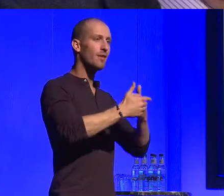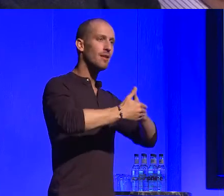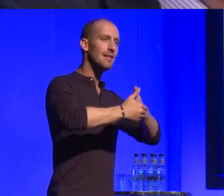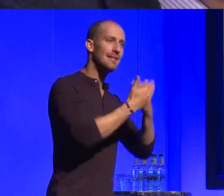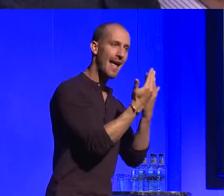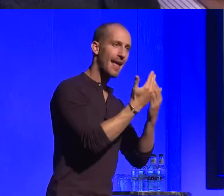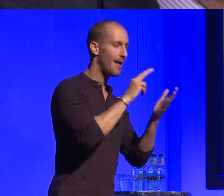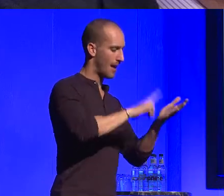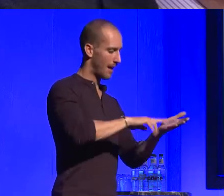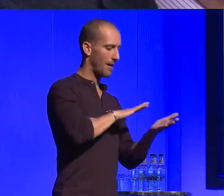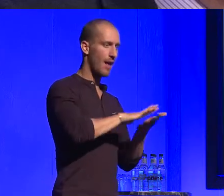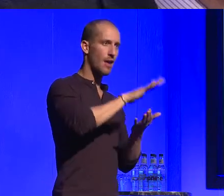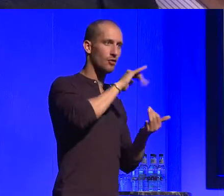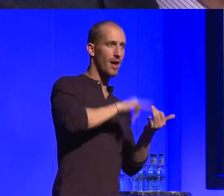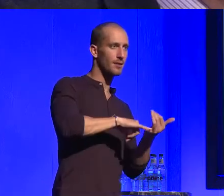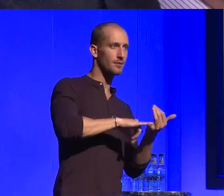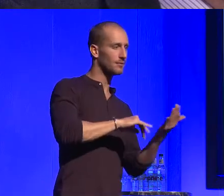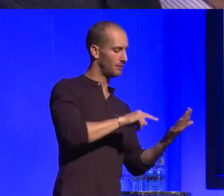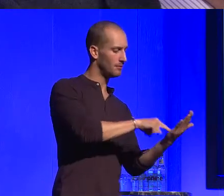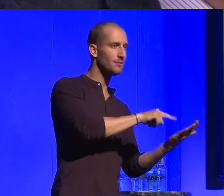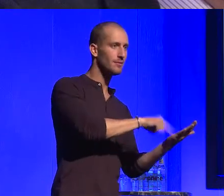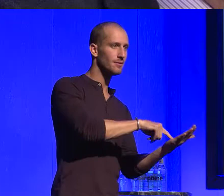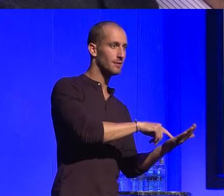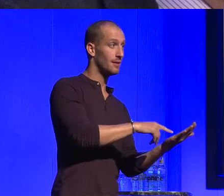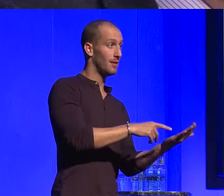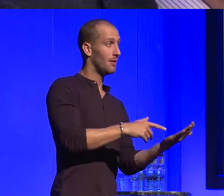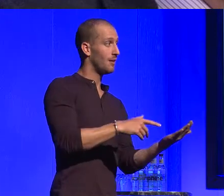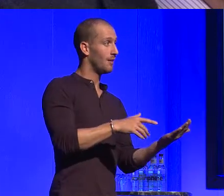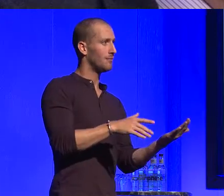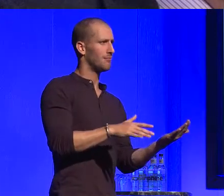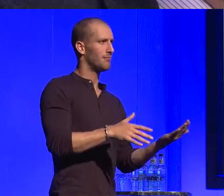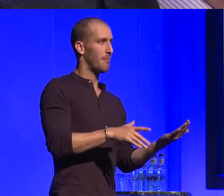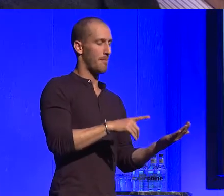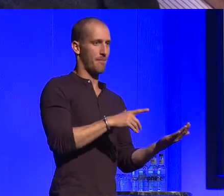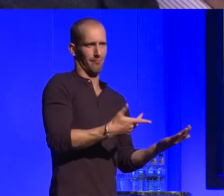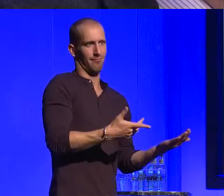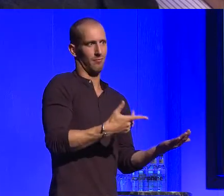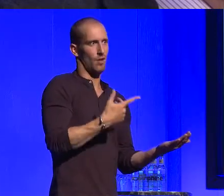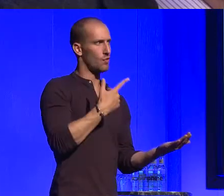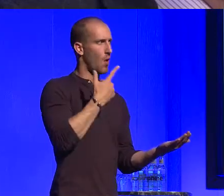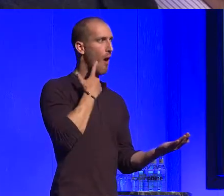This has been engendered, really, from a fairly obvious point, which is that people do not